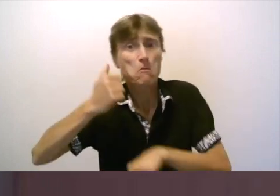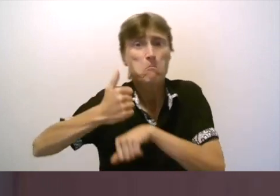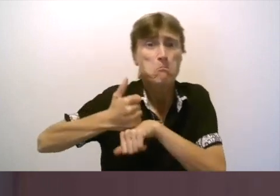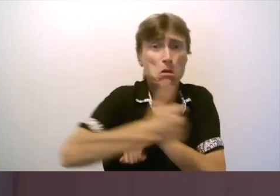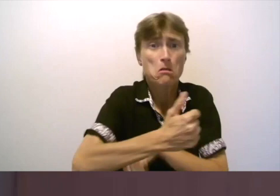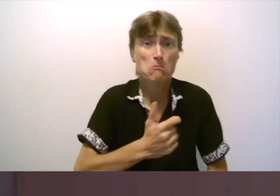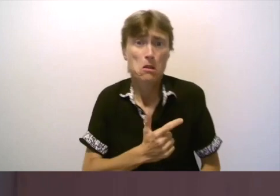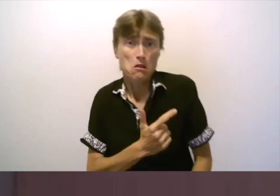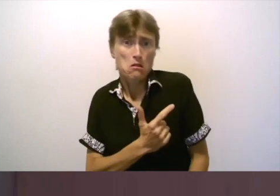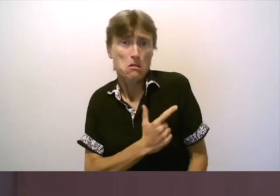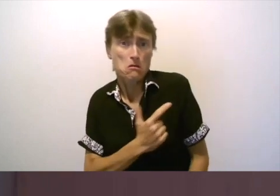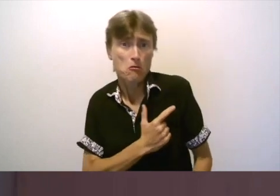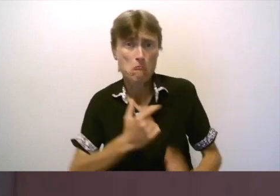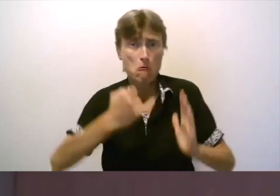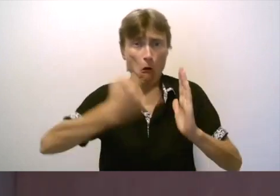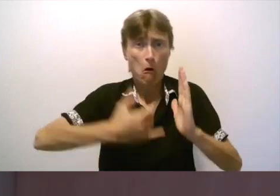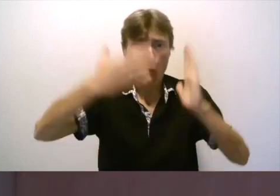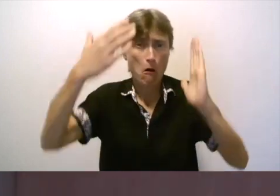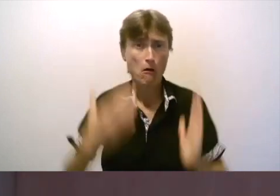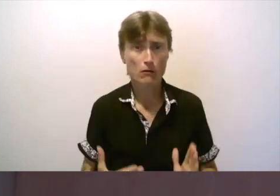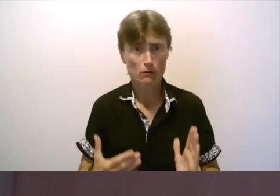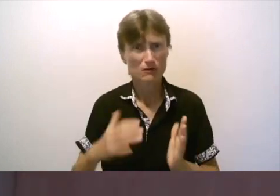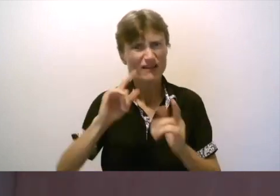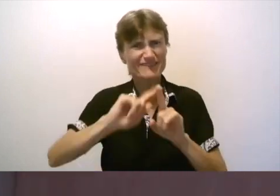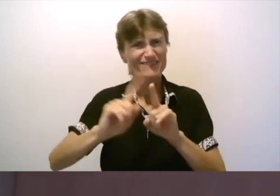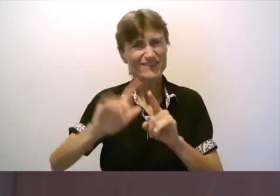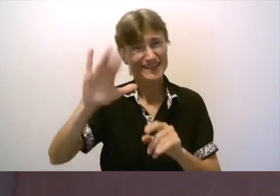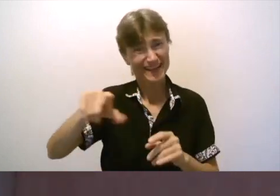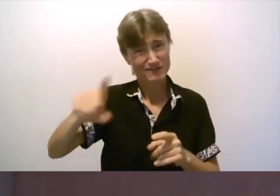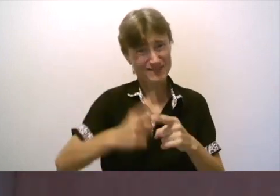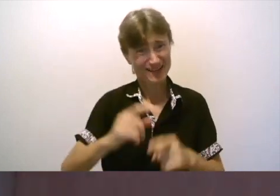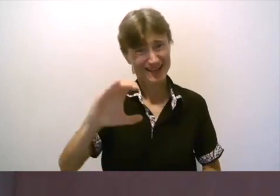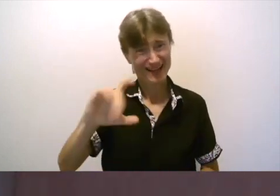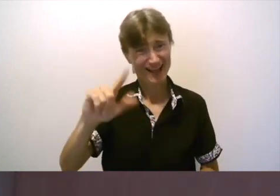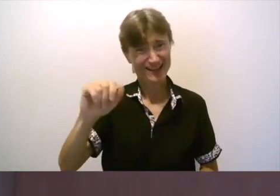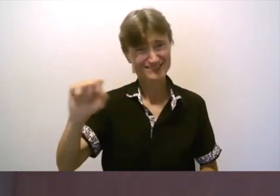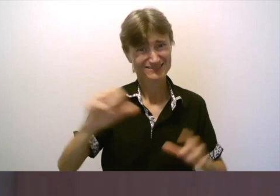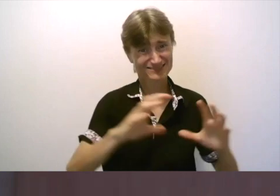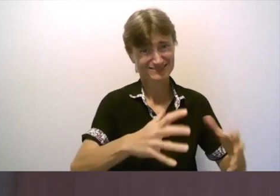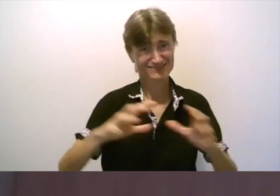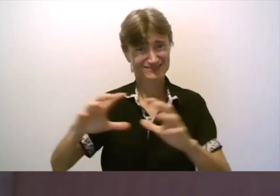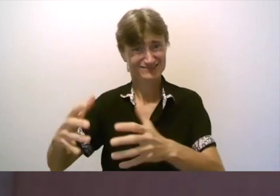work across class i mean this was you know these questions were sort of brought to me during my some of the interviews that we did